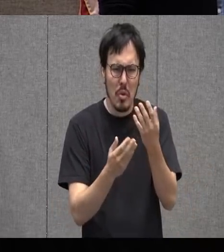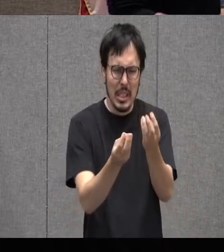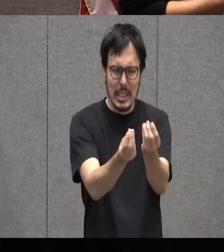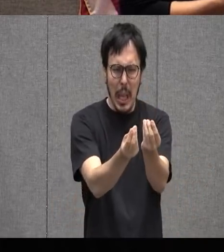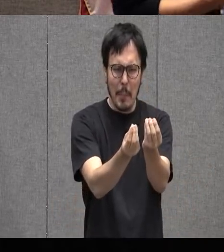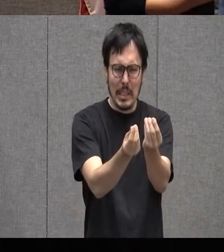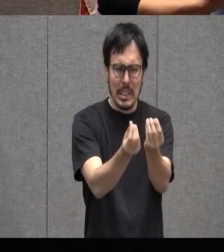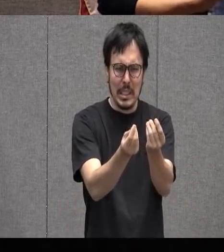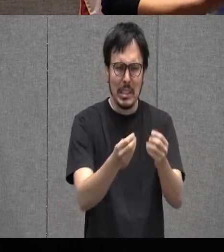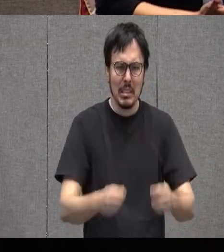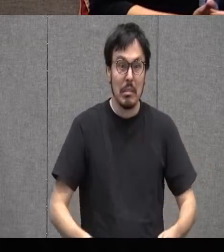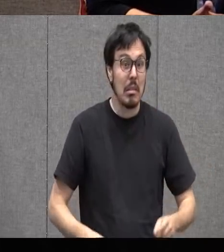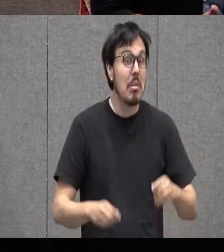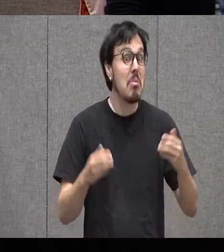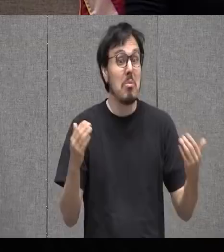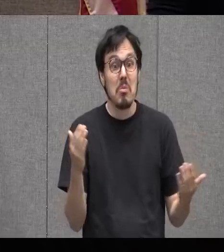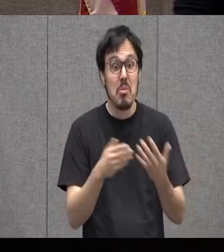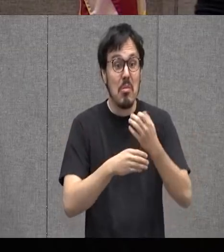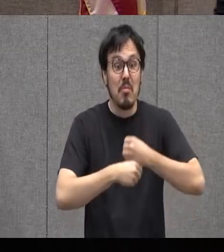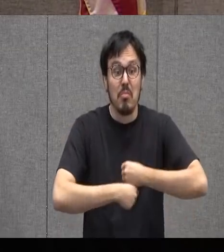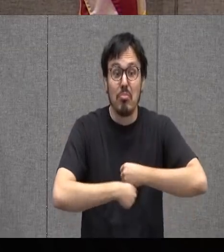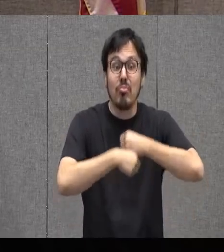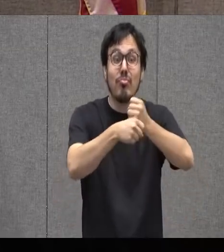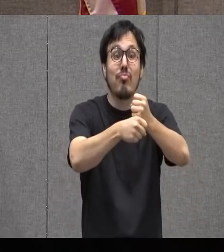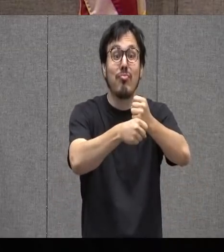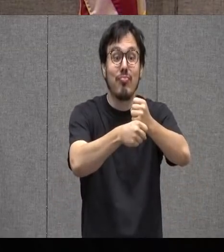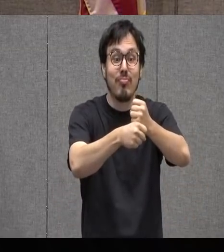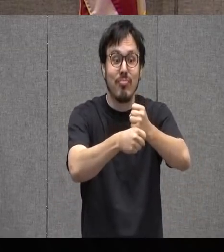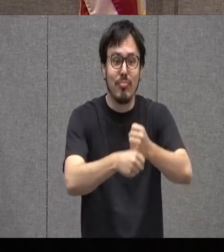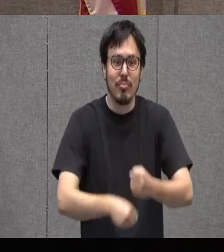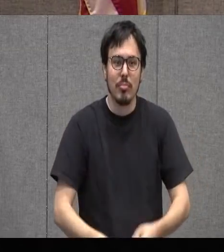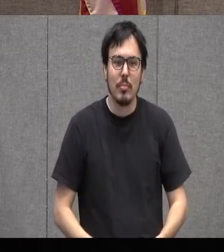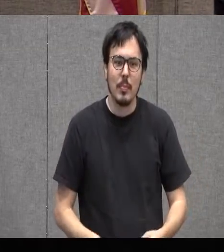or making new matter? Here's a physical example that I have.